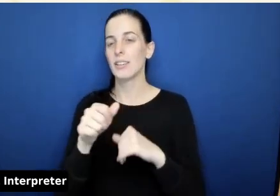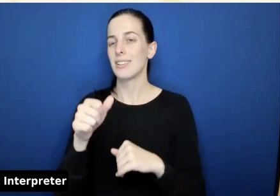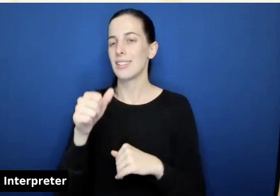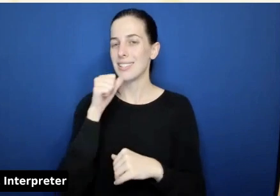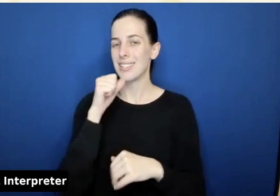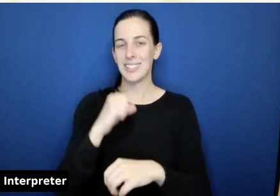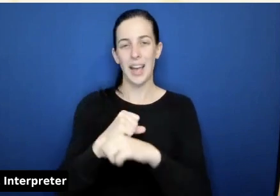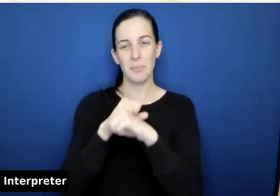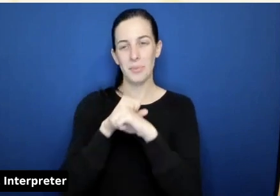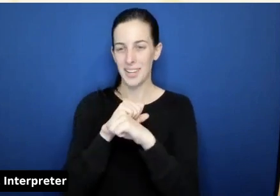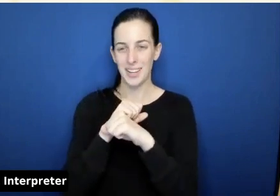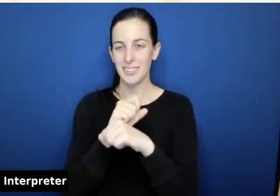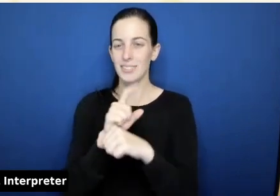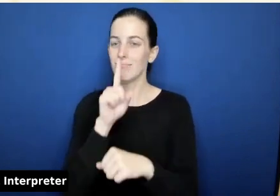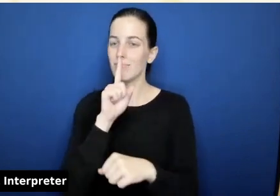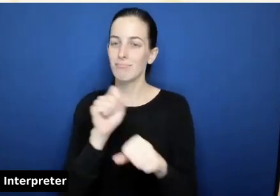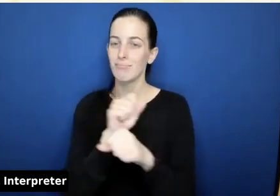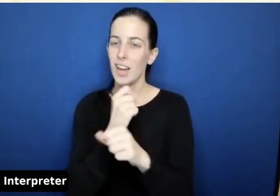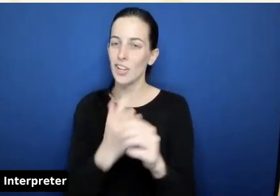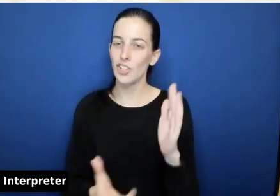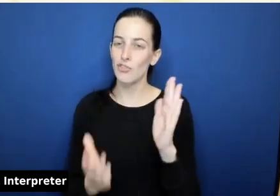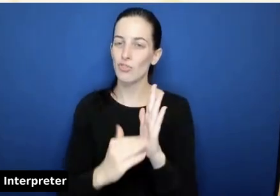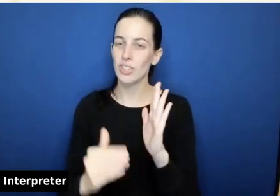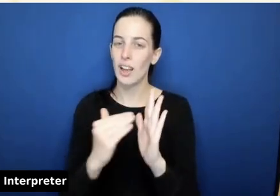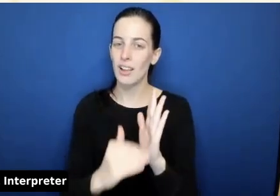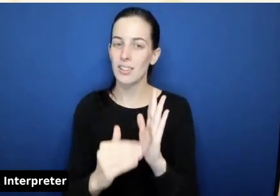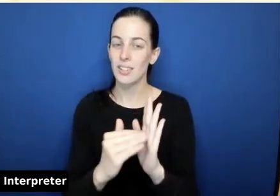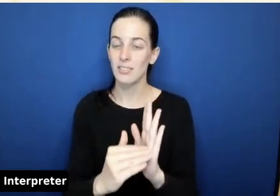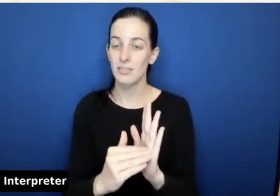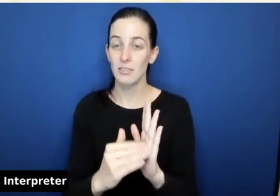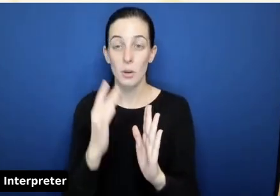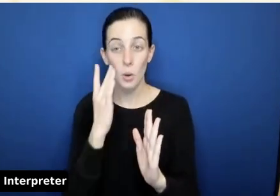was already taking care of the state of the tab panel 2 and tab panel 3.